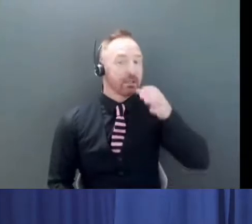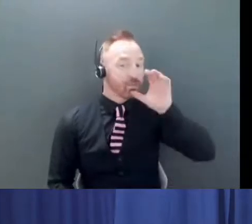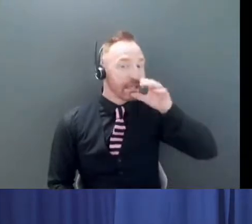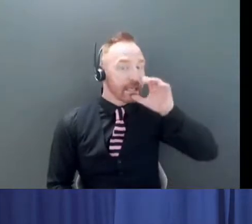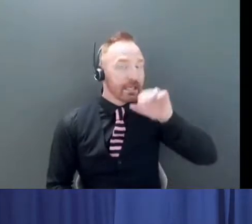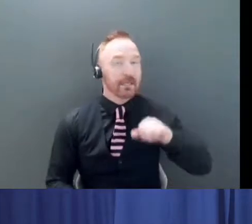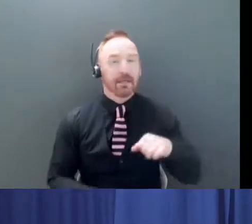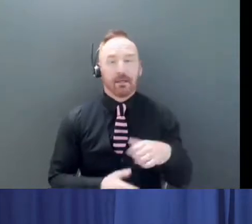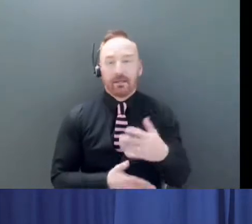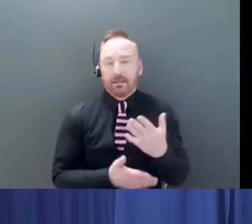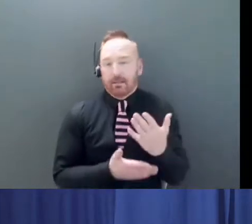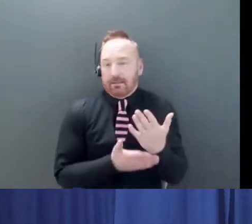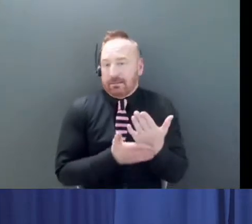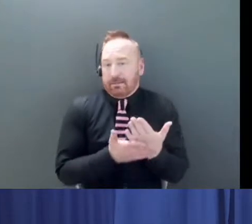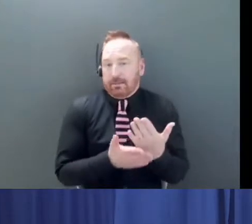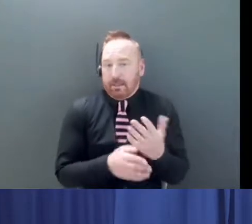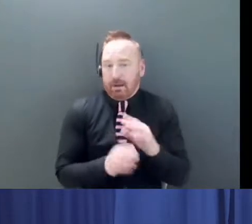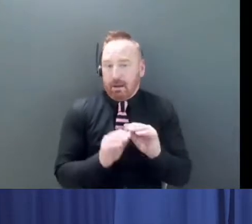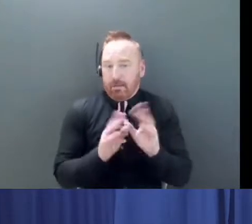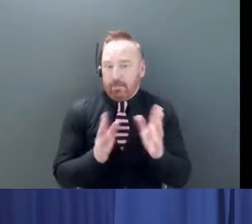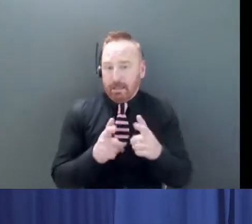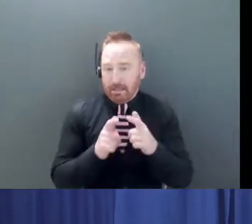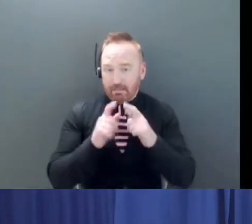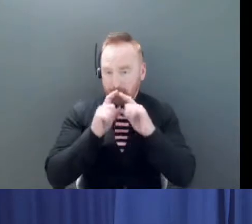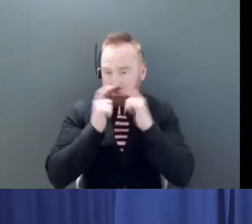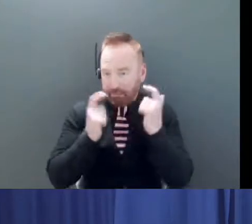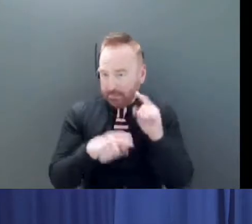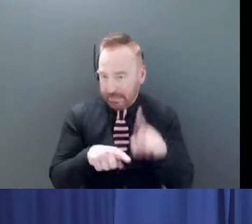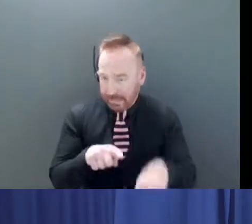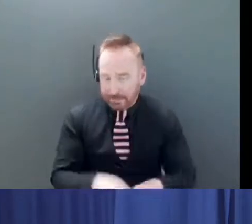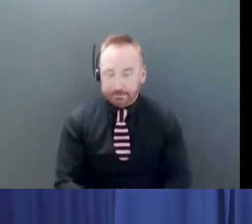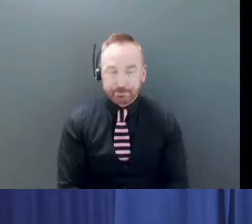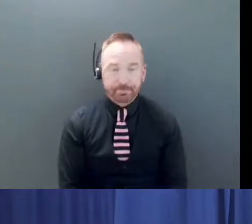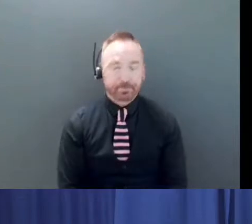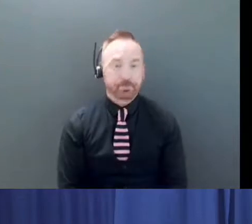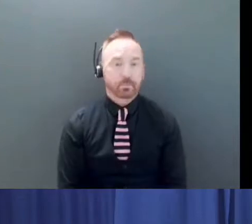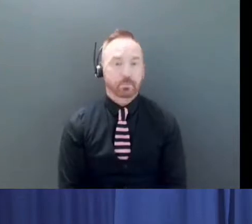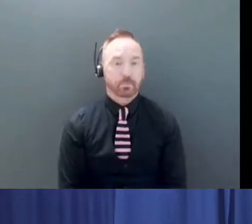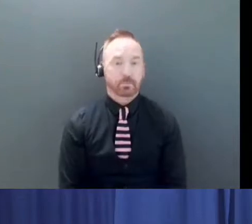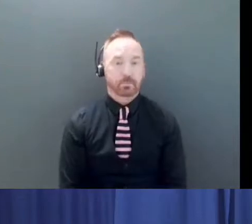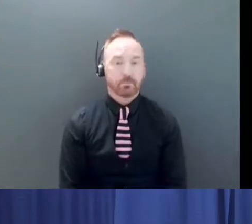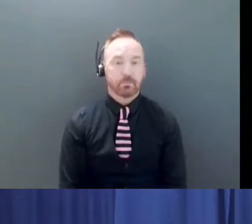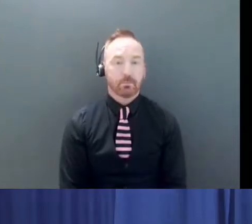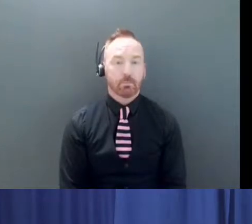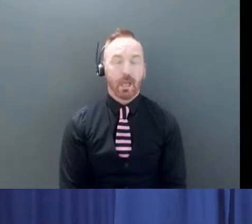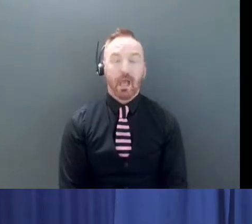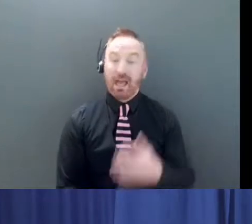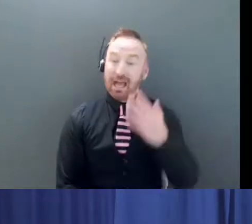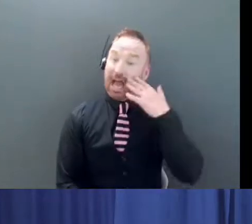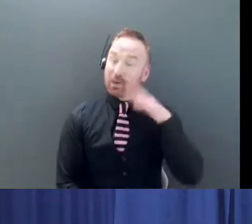uncertainty when it comes to sending kids back to school just like there was last year.